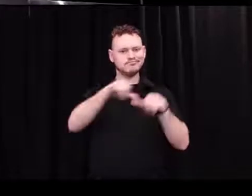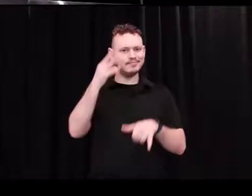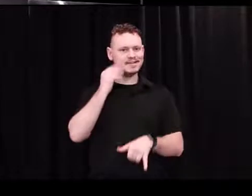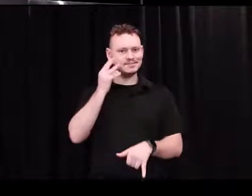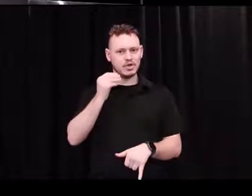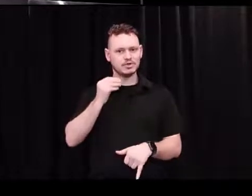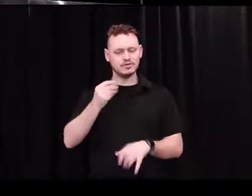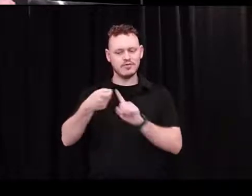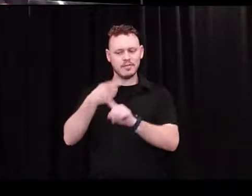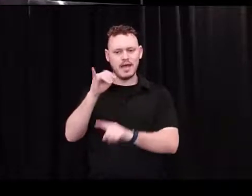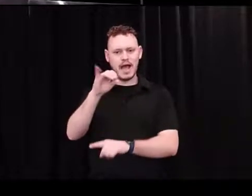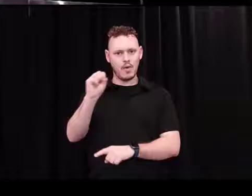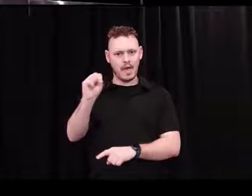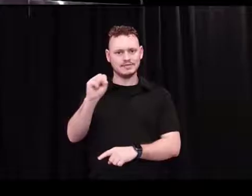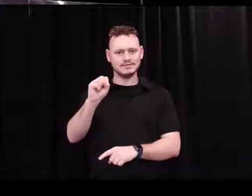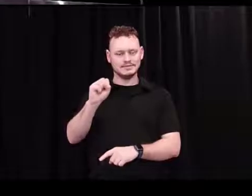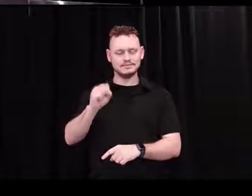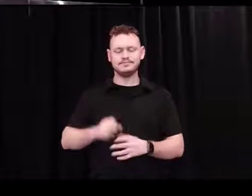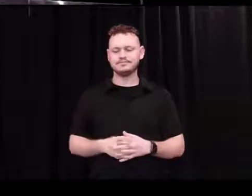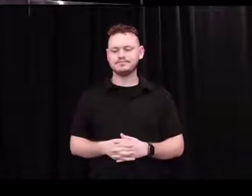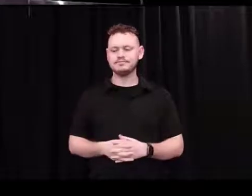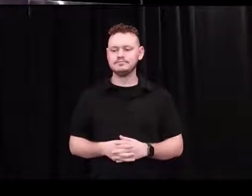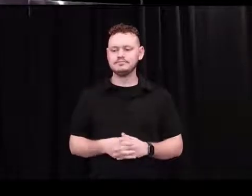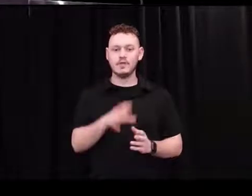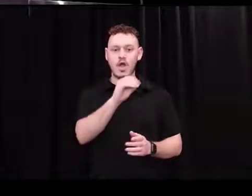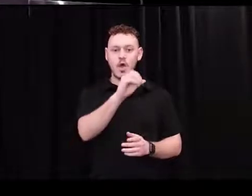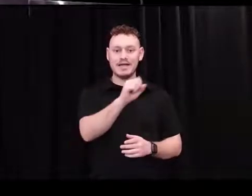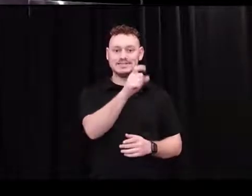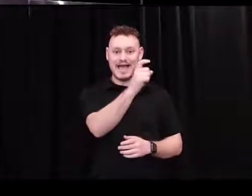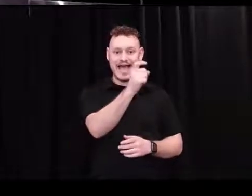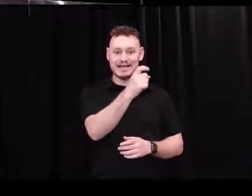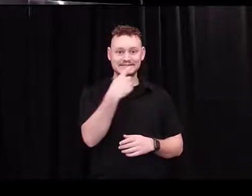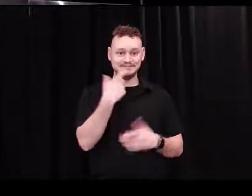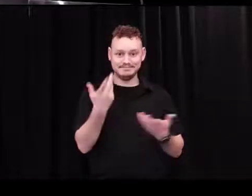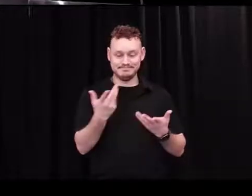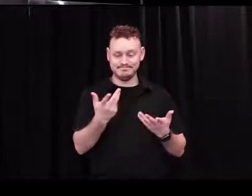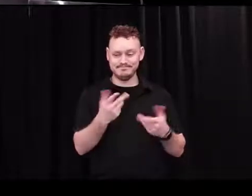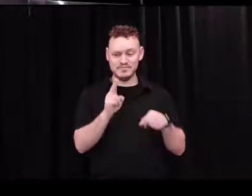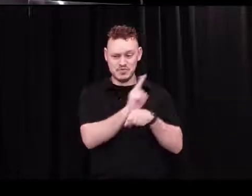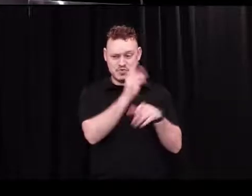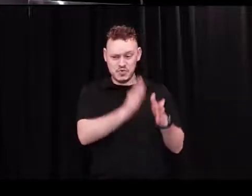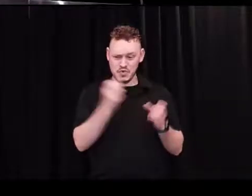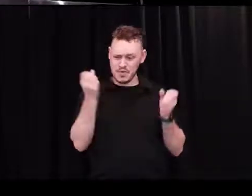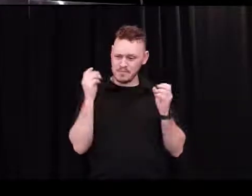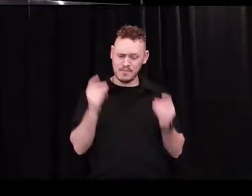That's from iOS human interface guide. OSX says an OSX user automatically knows how to use such